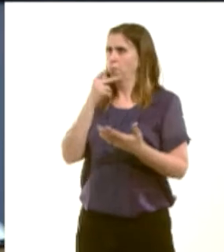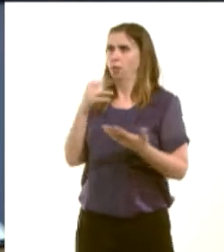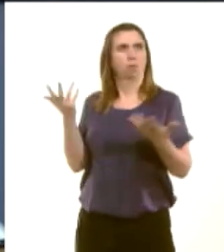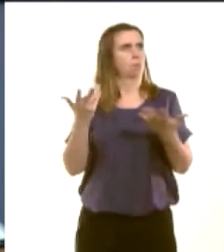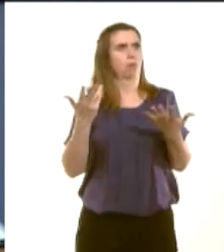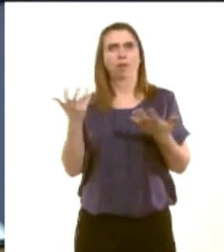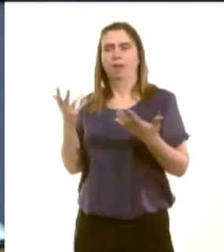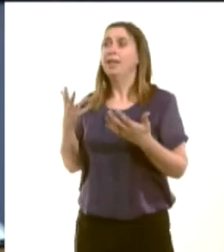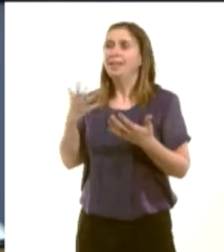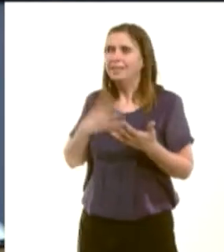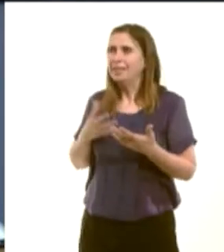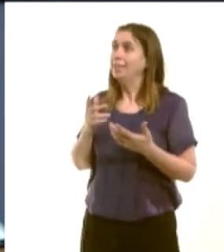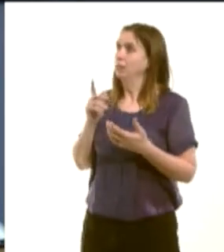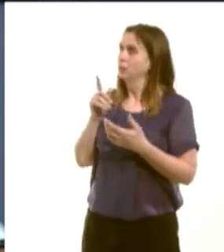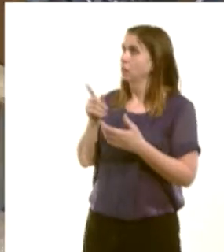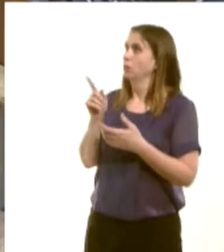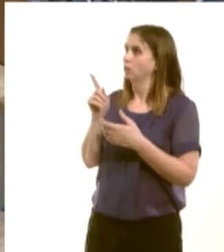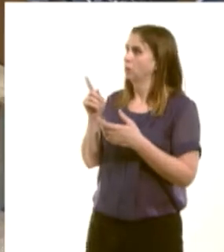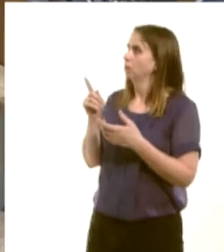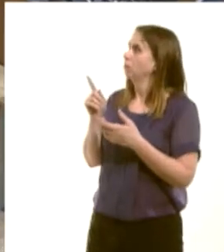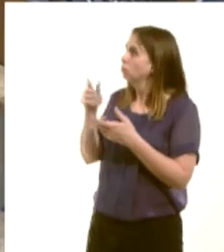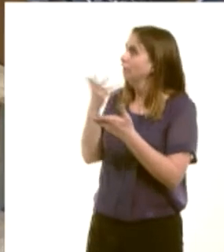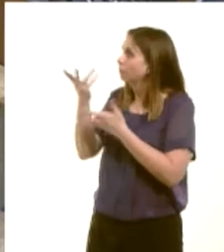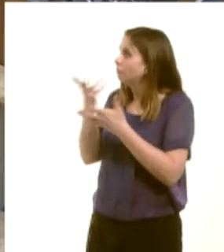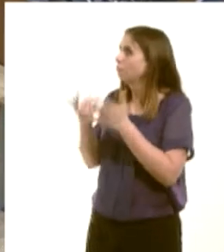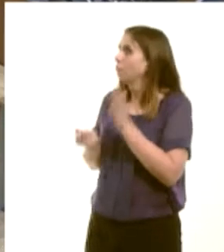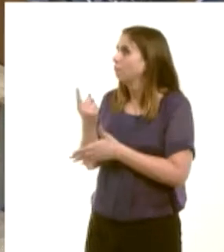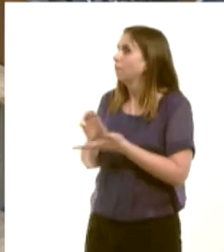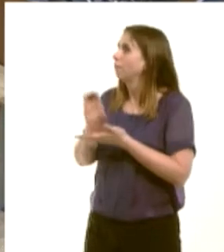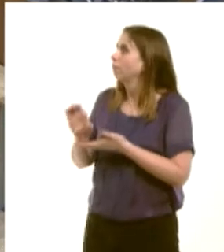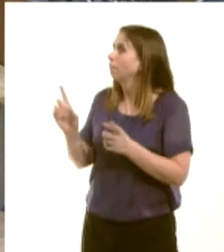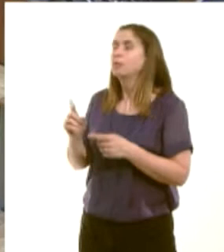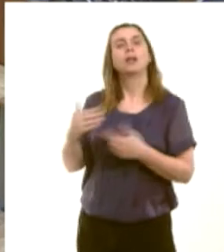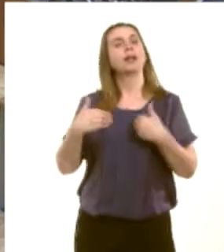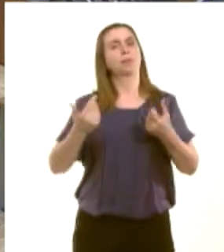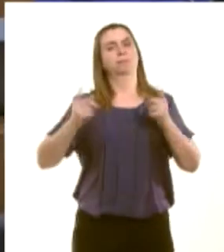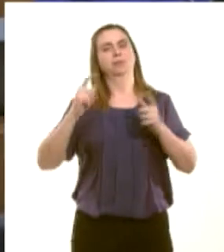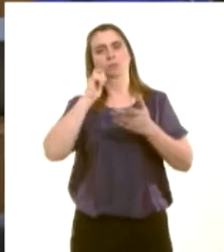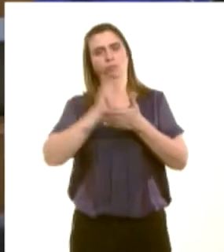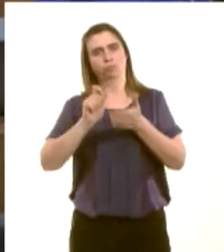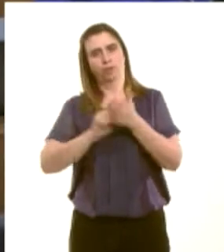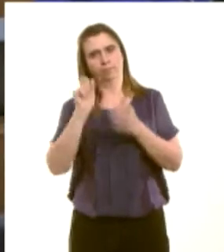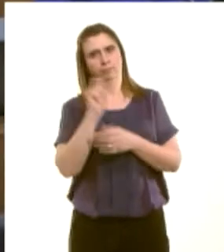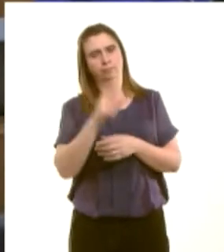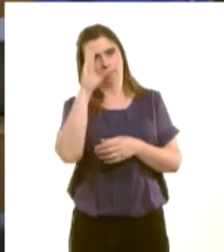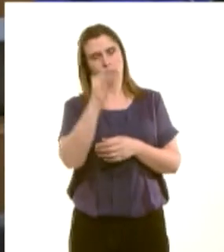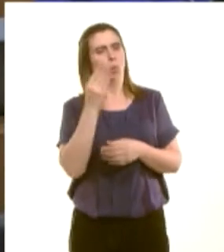of the negotiations that you have secured? Carwyn Jones: I will ask the Minister for Health and Social Services to write to you with detail on that timescale. I very much